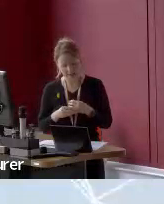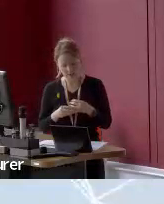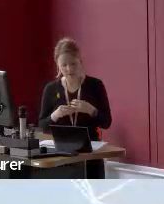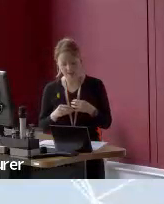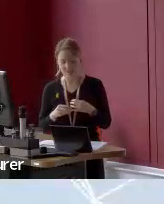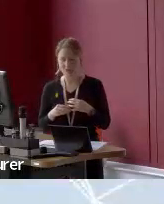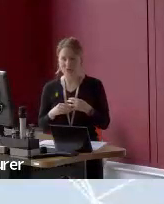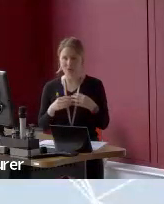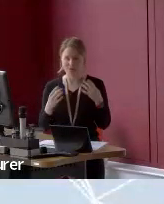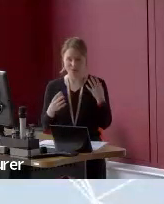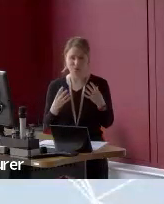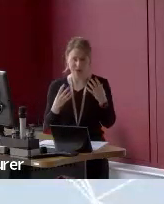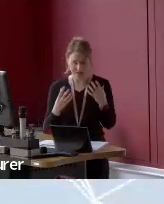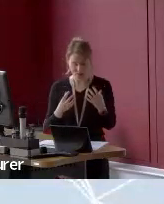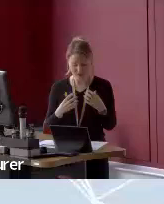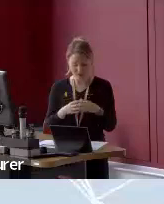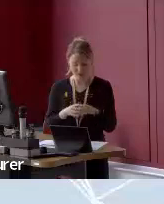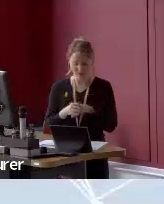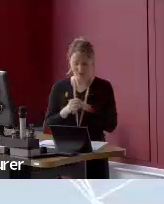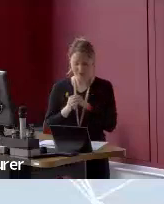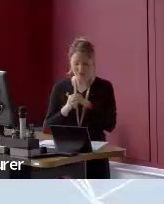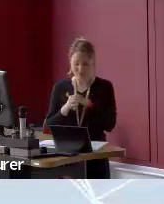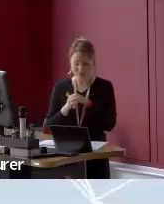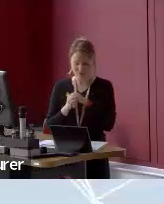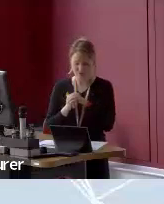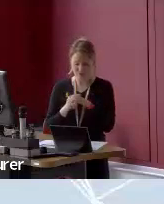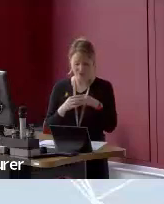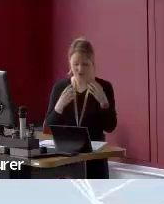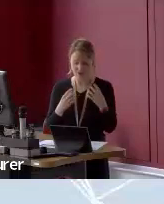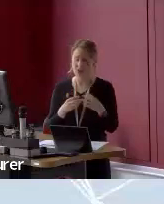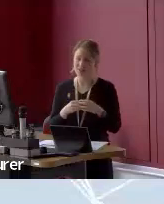yes, we were very mindful that this was quite aspirational in terms of the vision to change